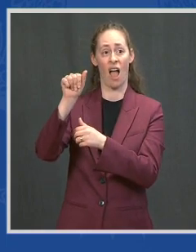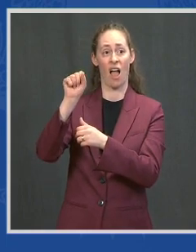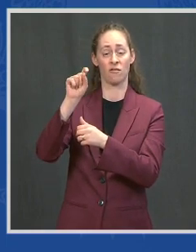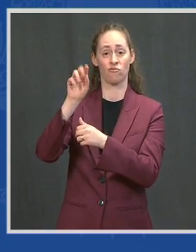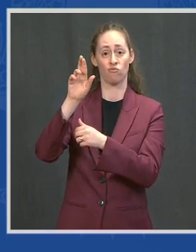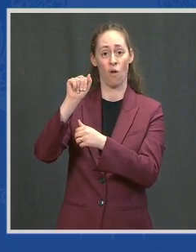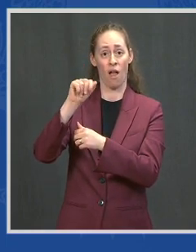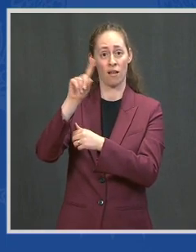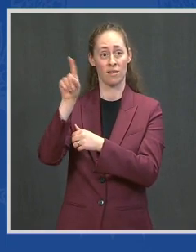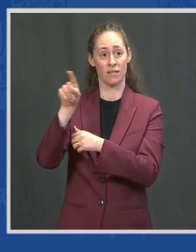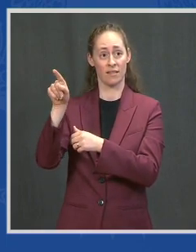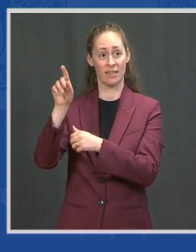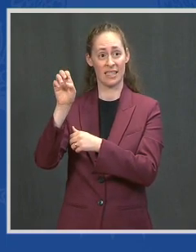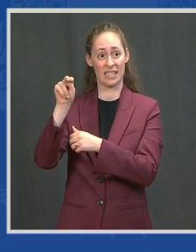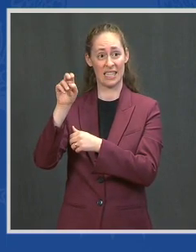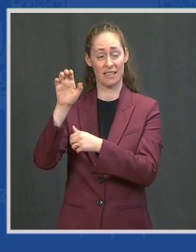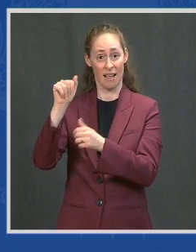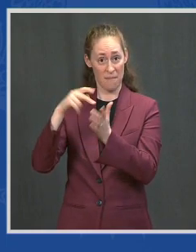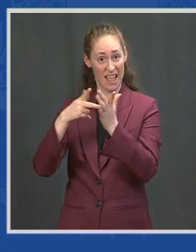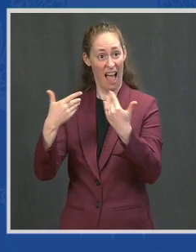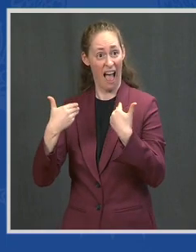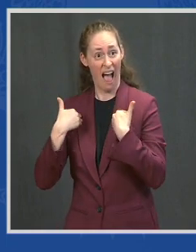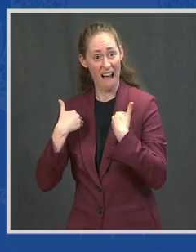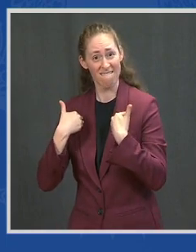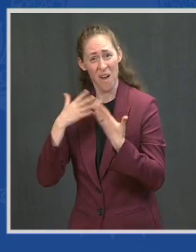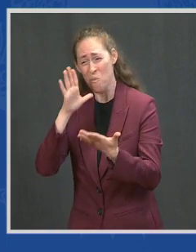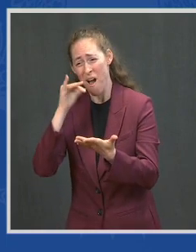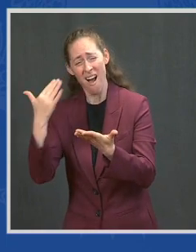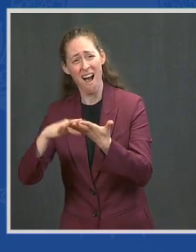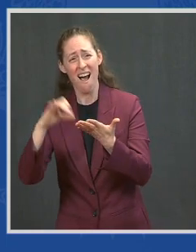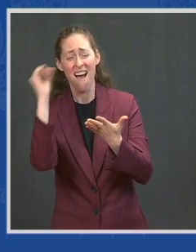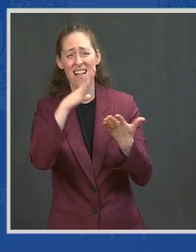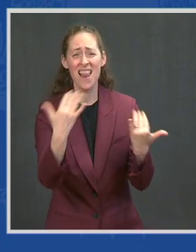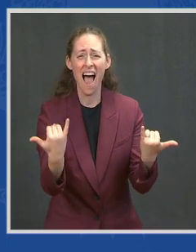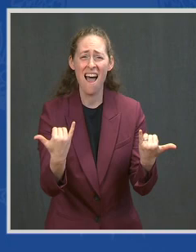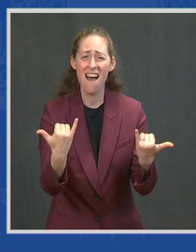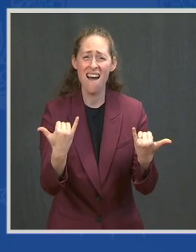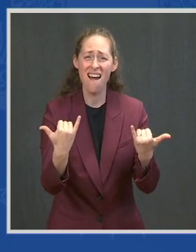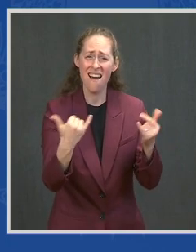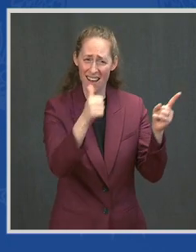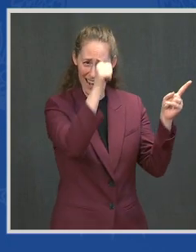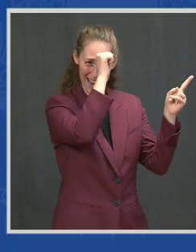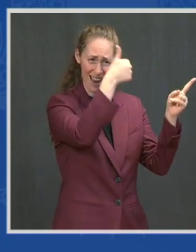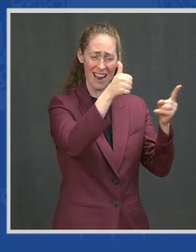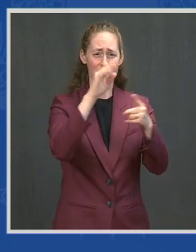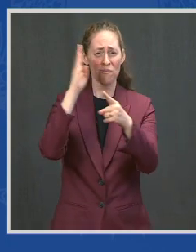that needs the most or will be to -- The President: We're helping India significantly.